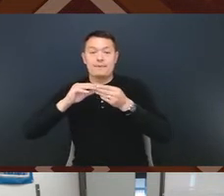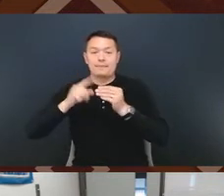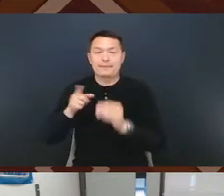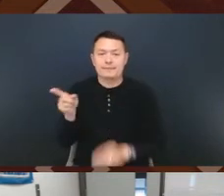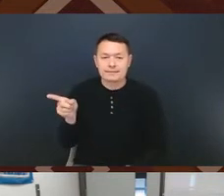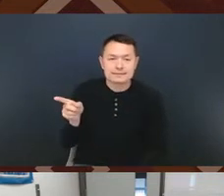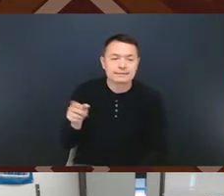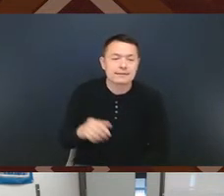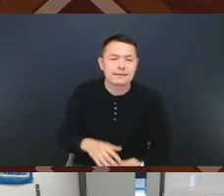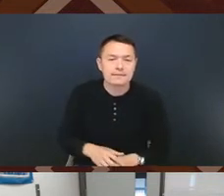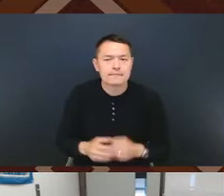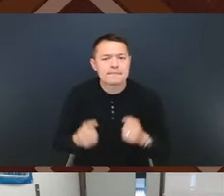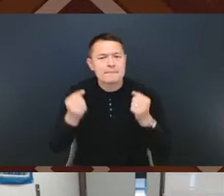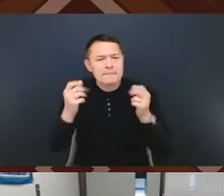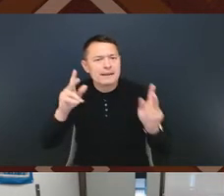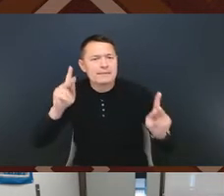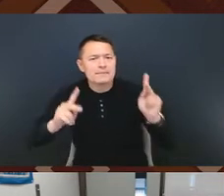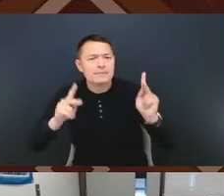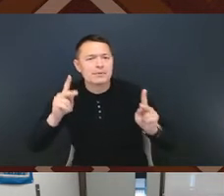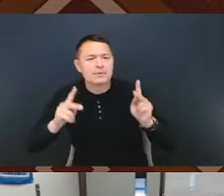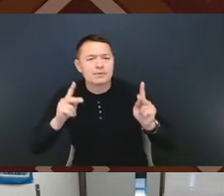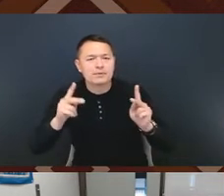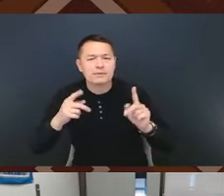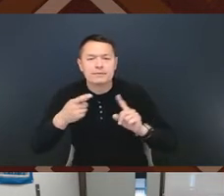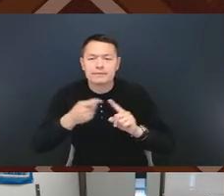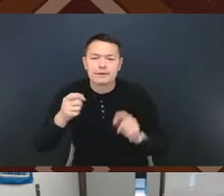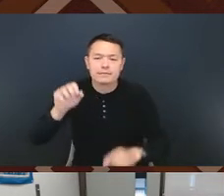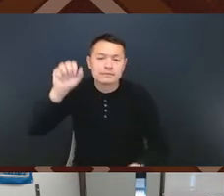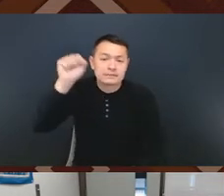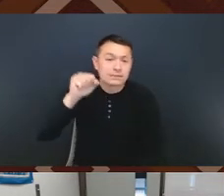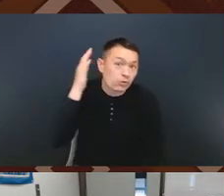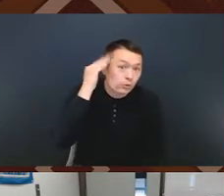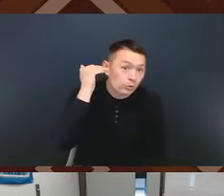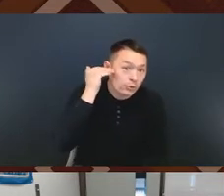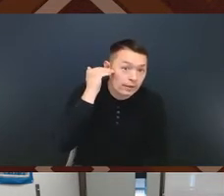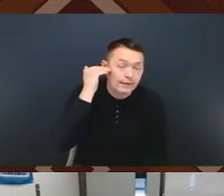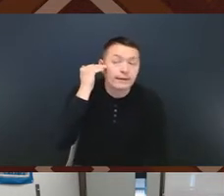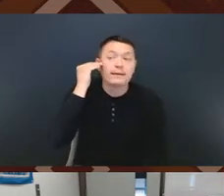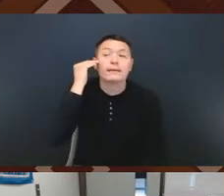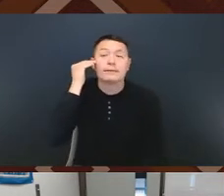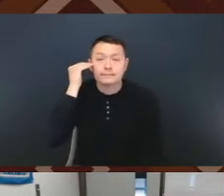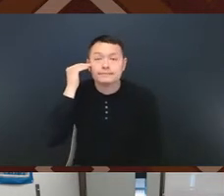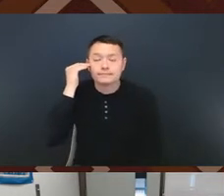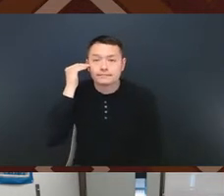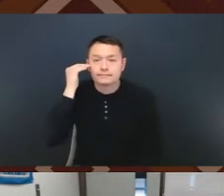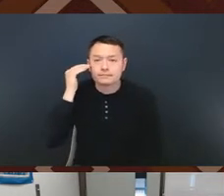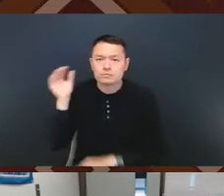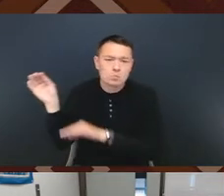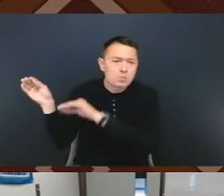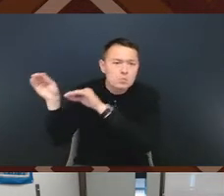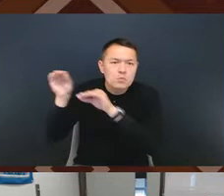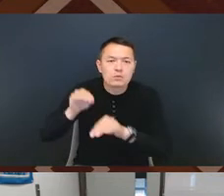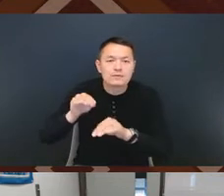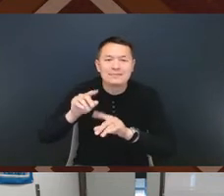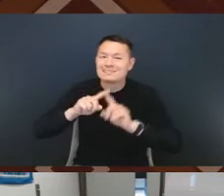a lot of people from South Korea, they came in a very different from the Filipinos.